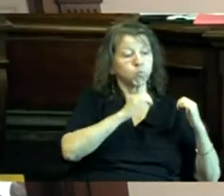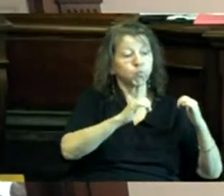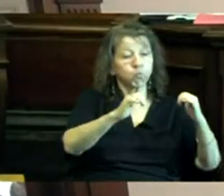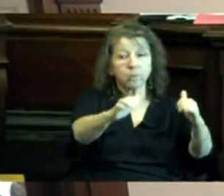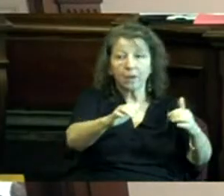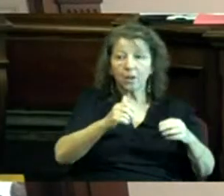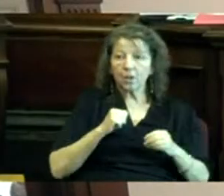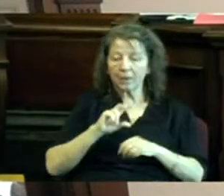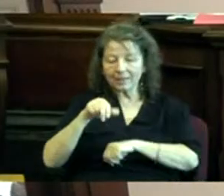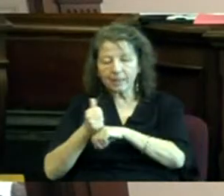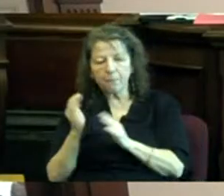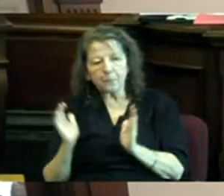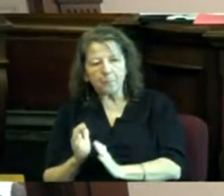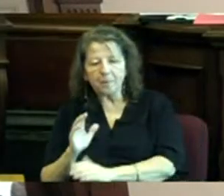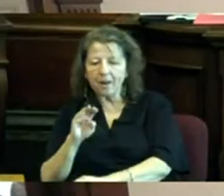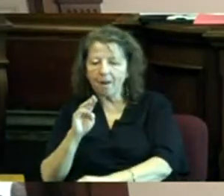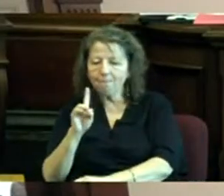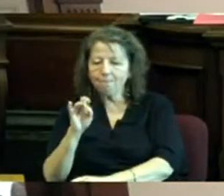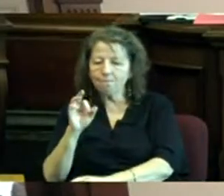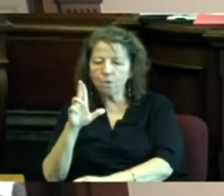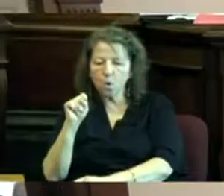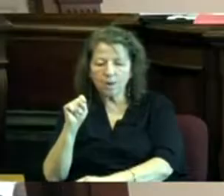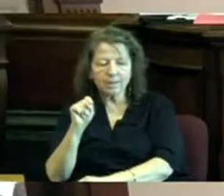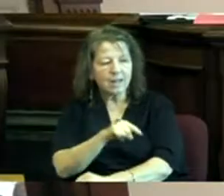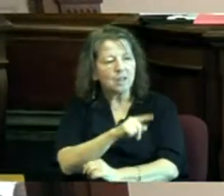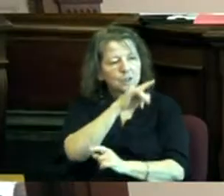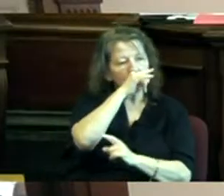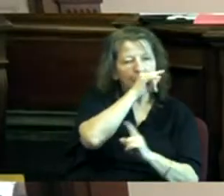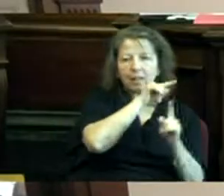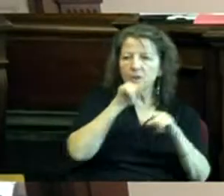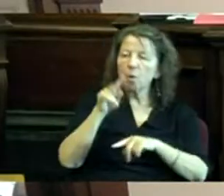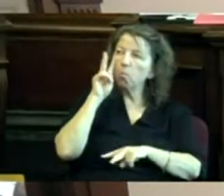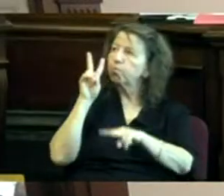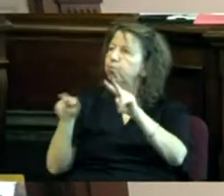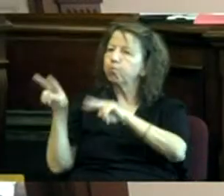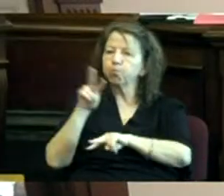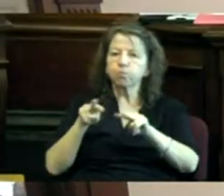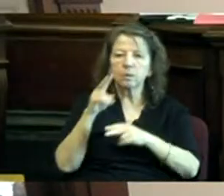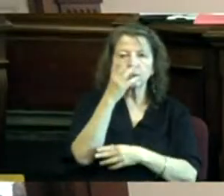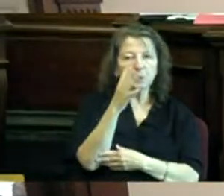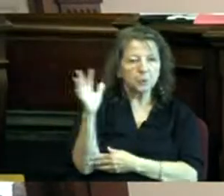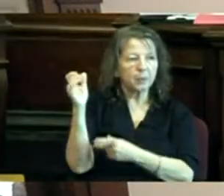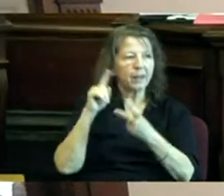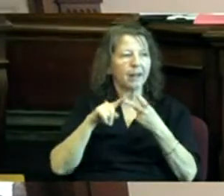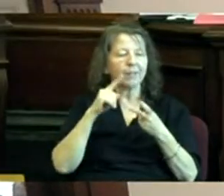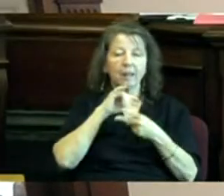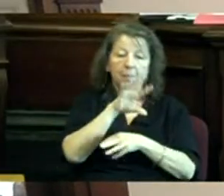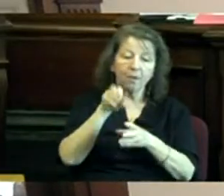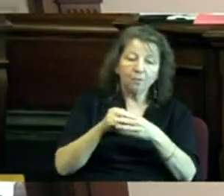residential street, you could have a mini forest, you would